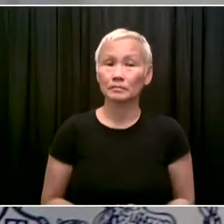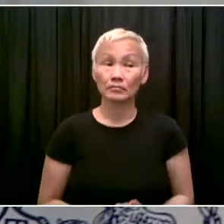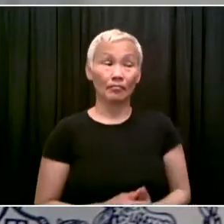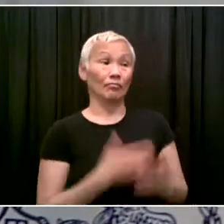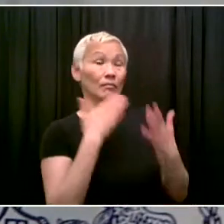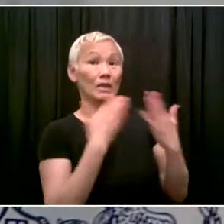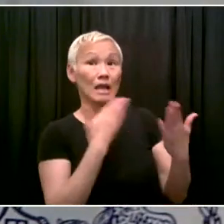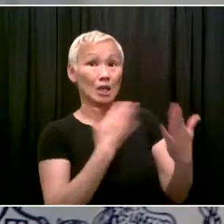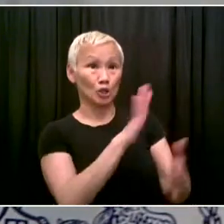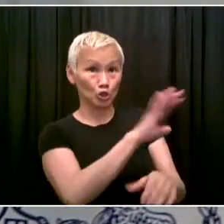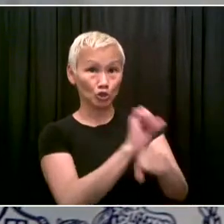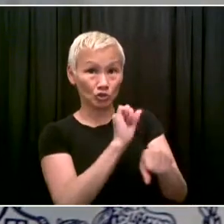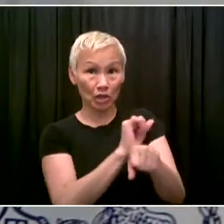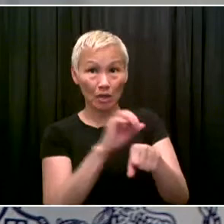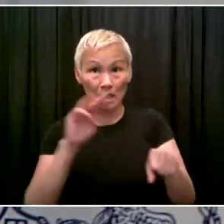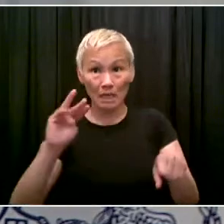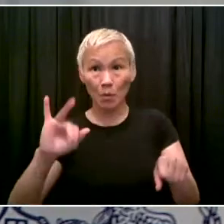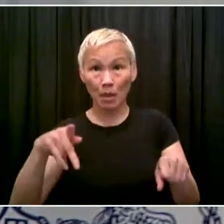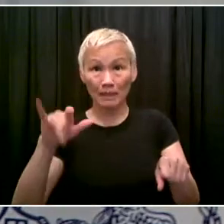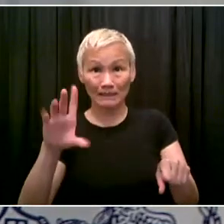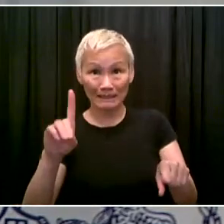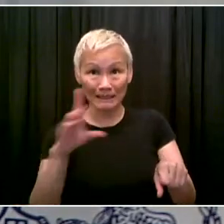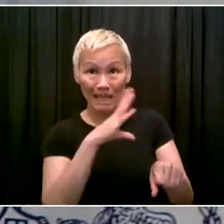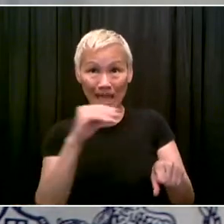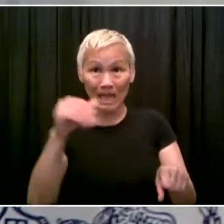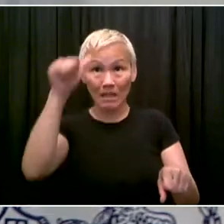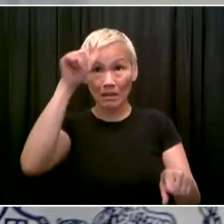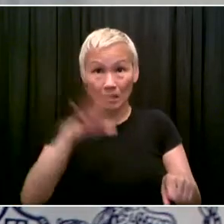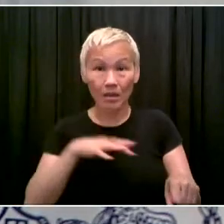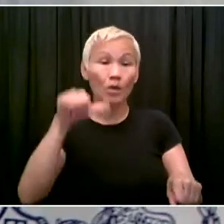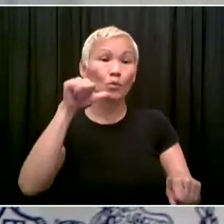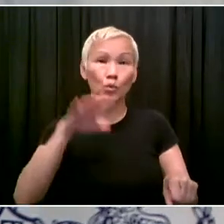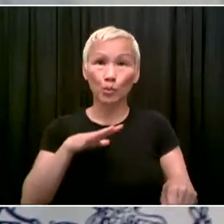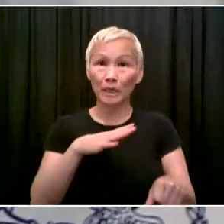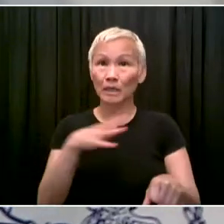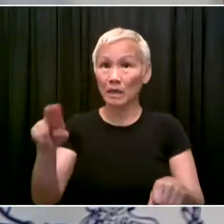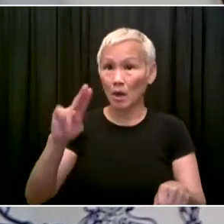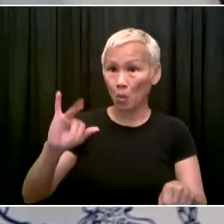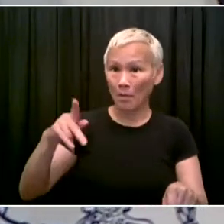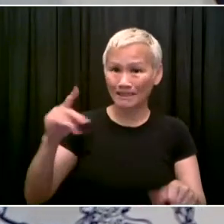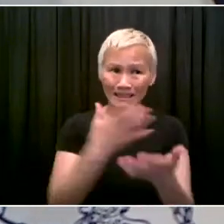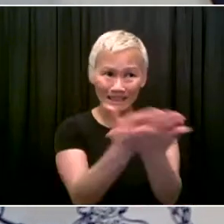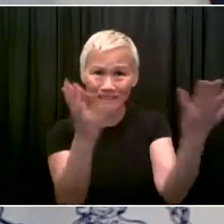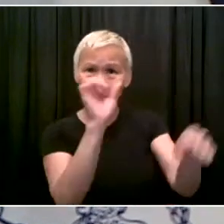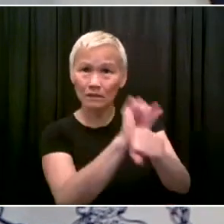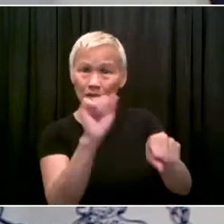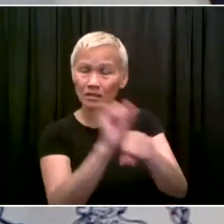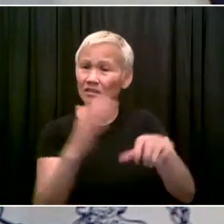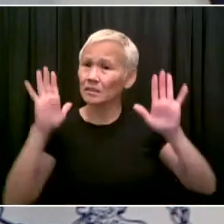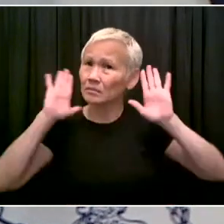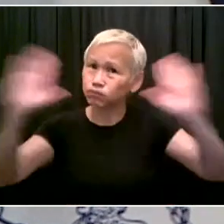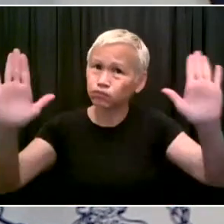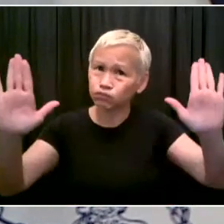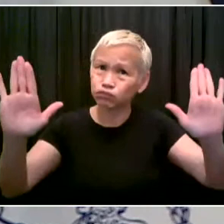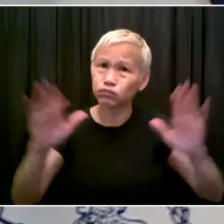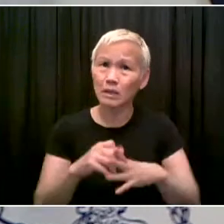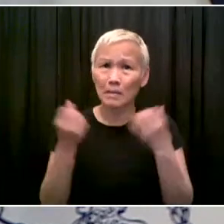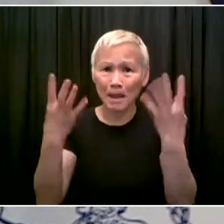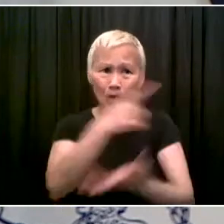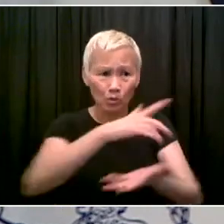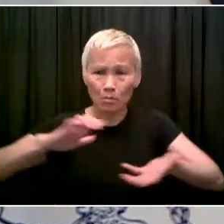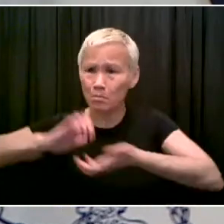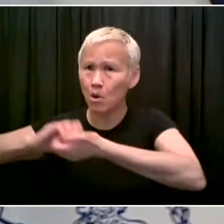THANK YOU.